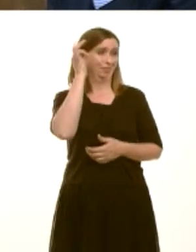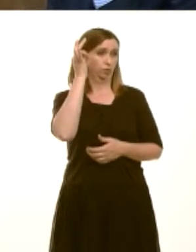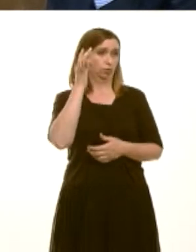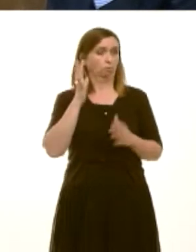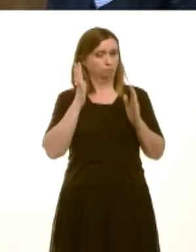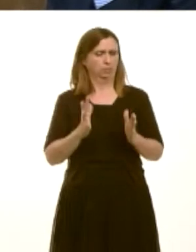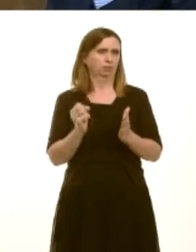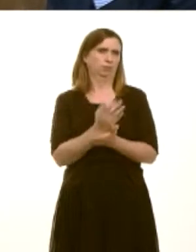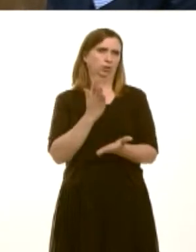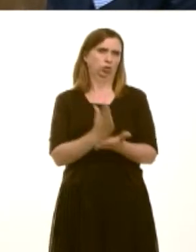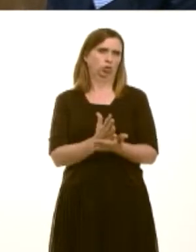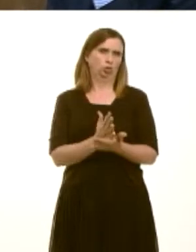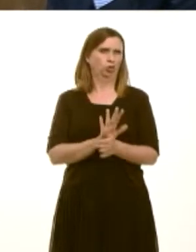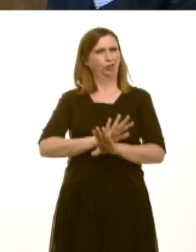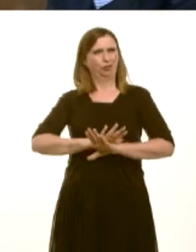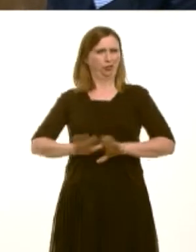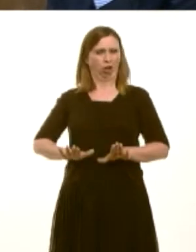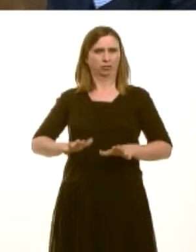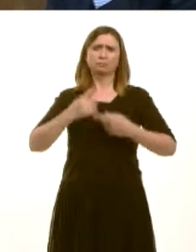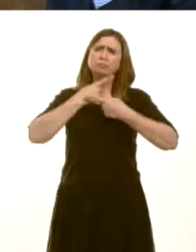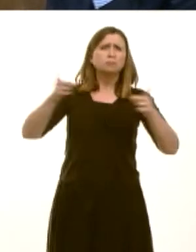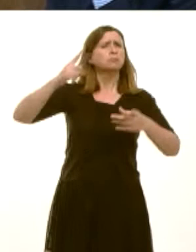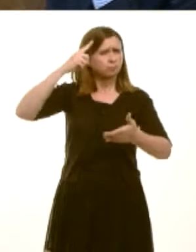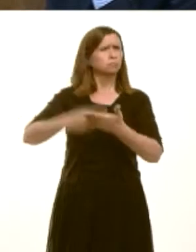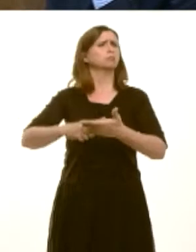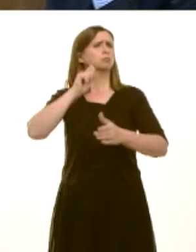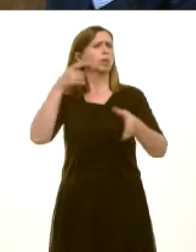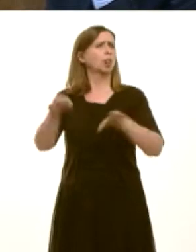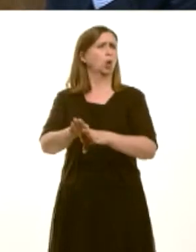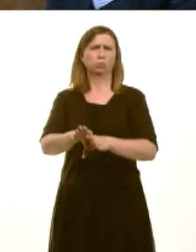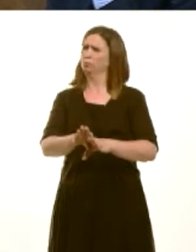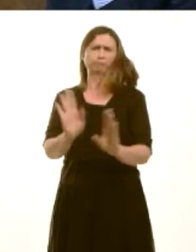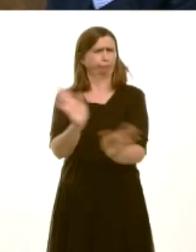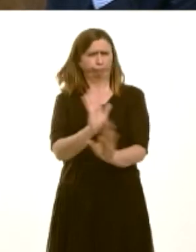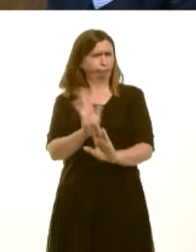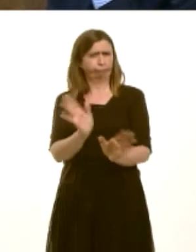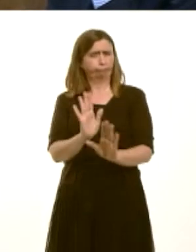do not give the impression that any decision has already been taken. They are under an